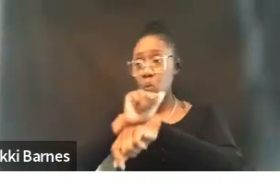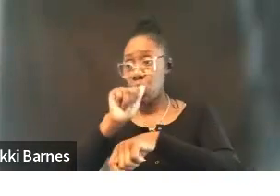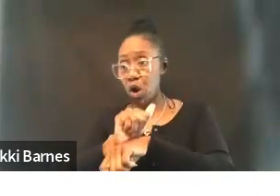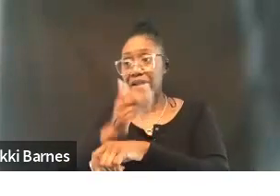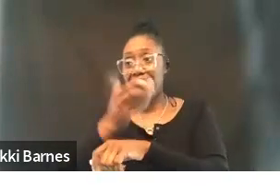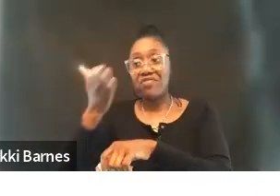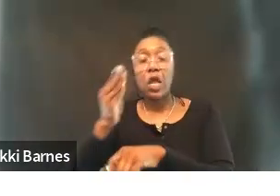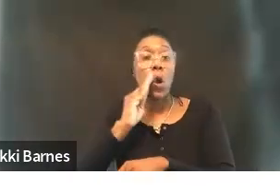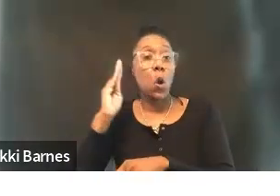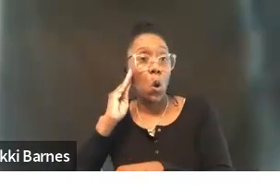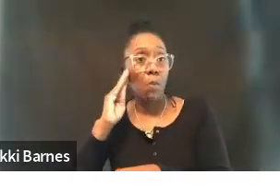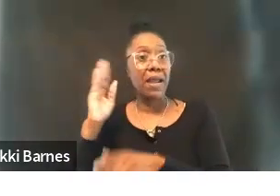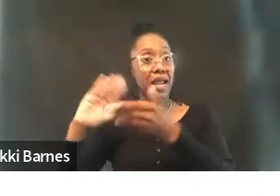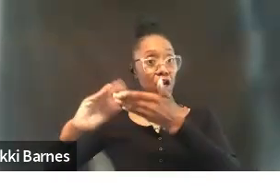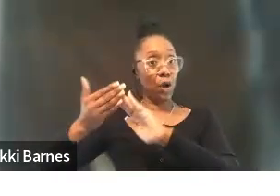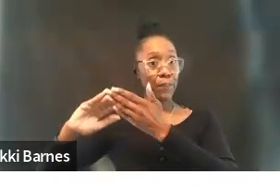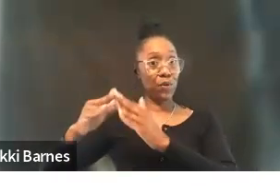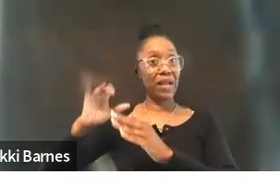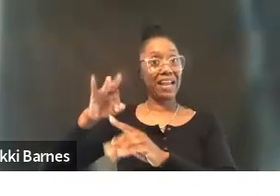And what we know is when we are able to do that early when our resource center staff is able to partner with the local office.